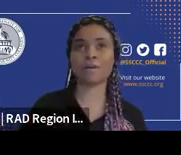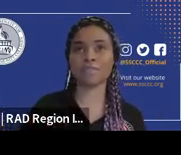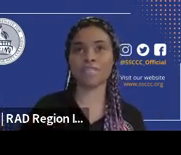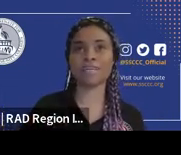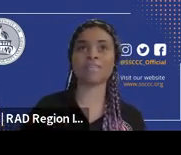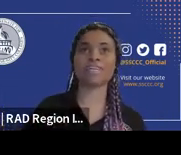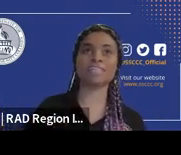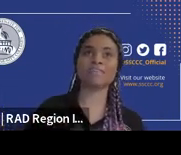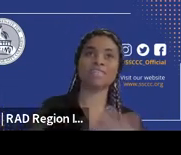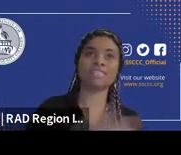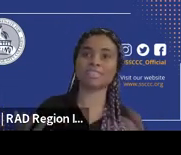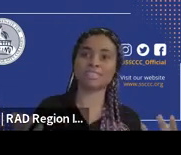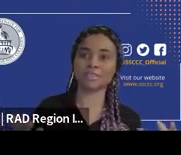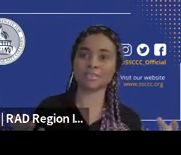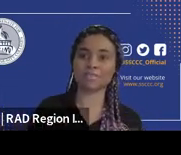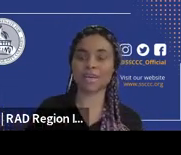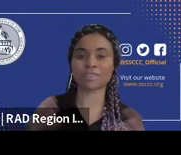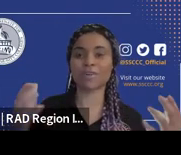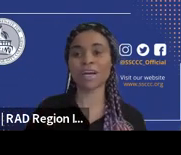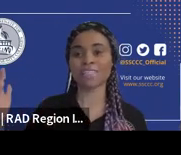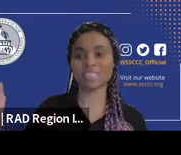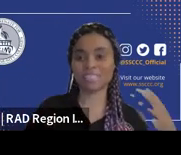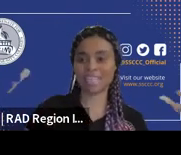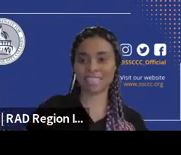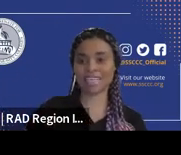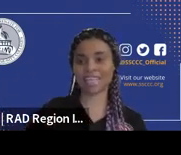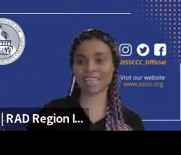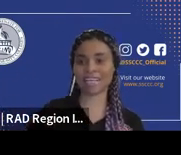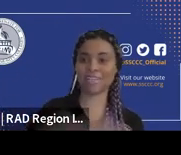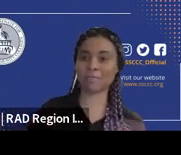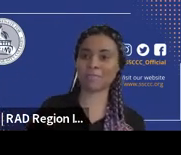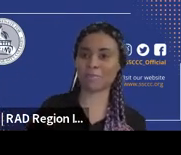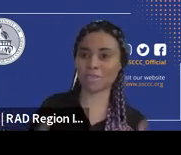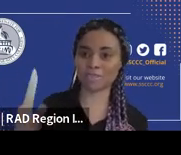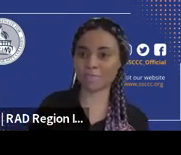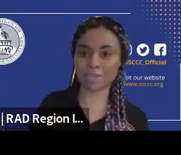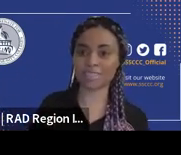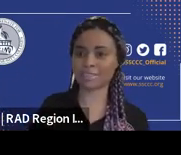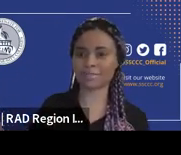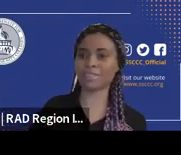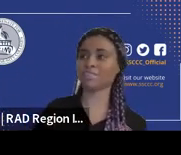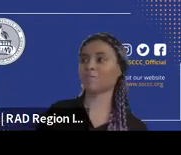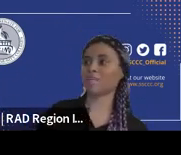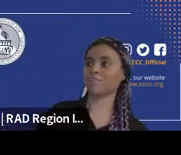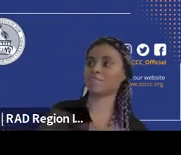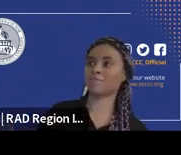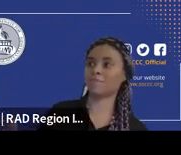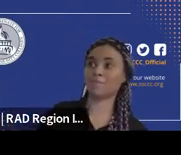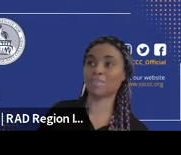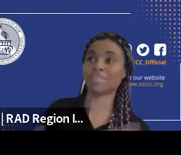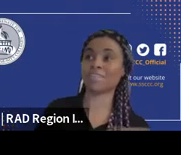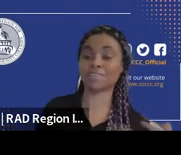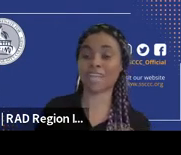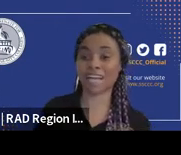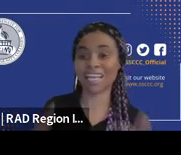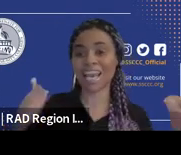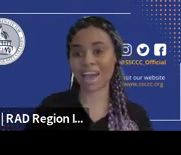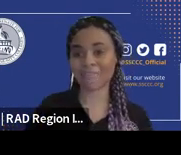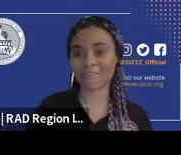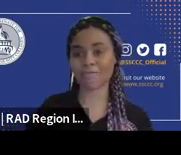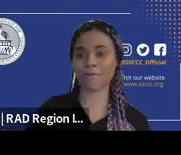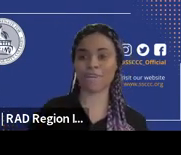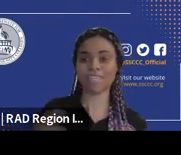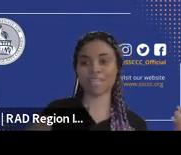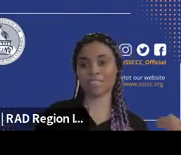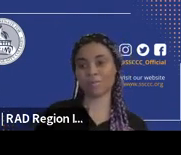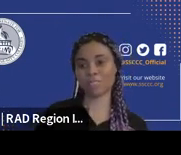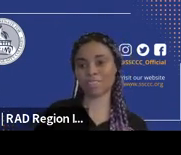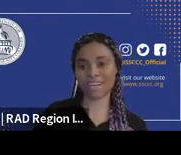And then even he doesn't even know sometimes. So just getting the education out there letting people with different kinds of disabilities know that there's something for them, and even that there's not advocate for it but don't be scared.